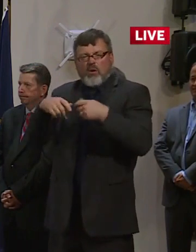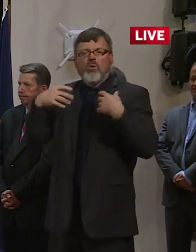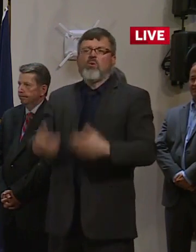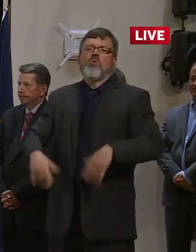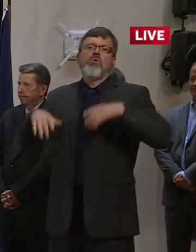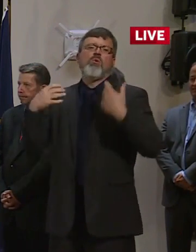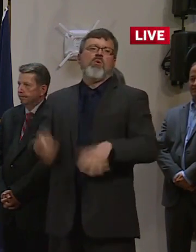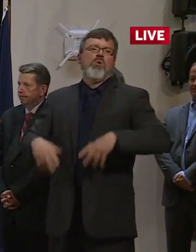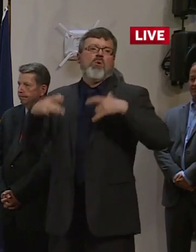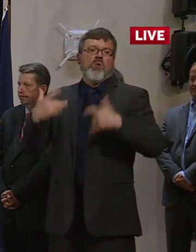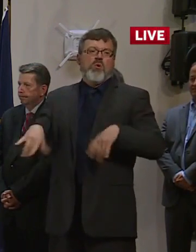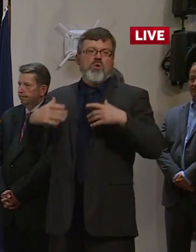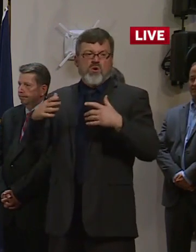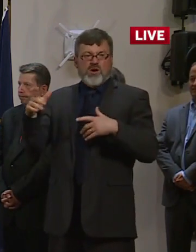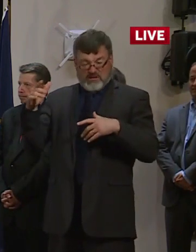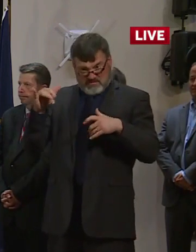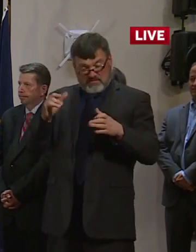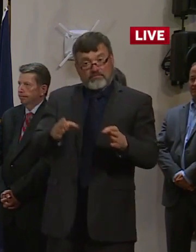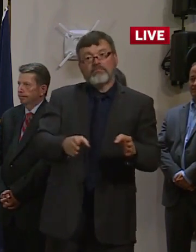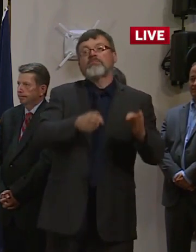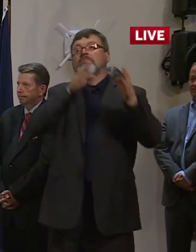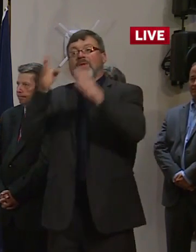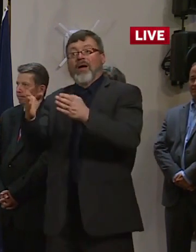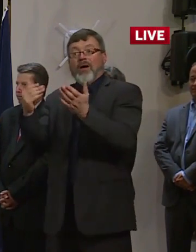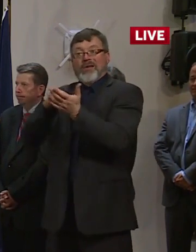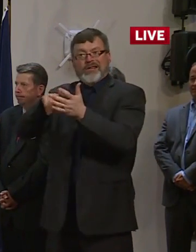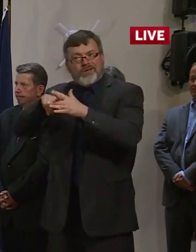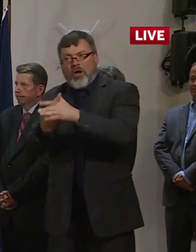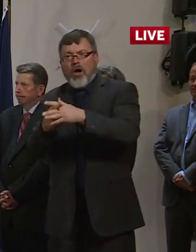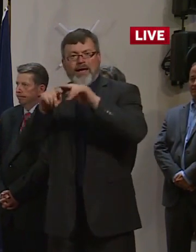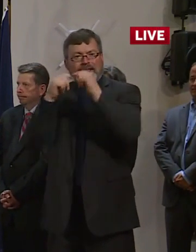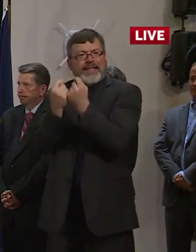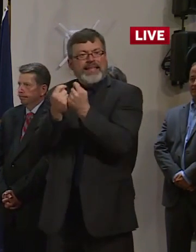BUT HE AND HIS TEAM HAVE DONE REMARKABLE WORK.